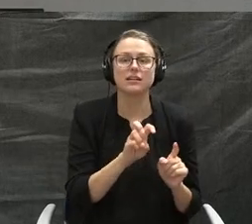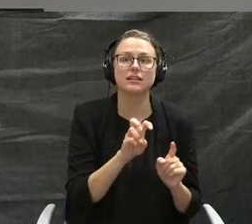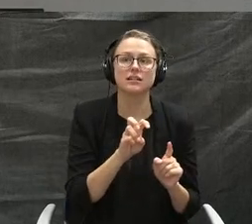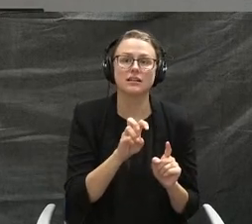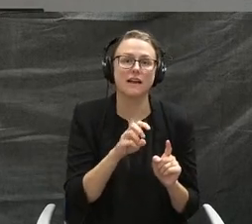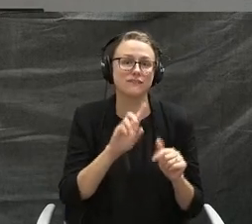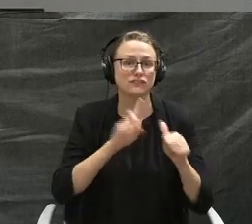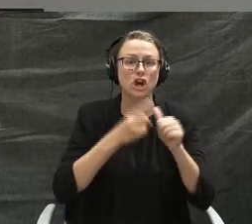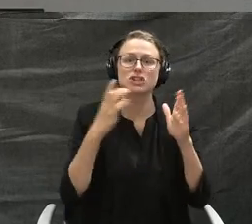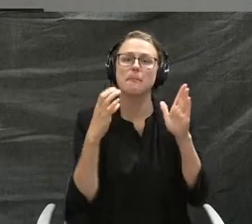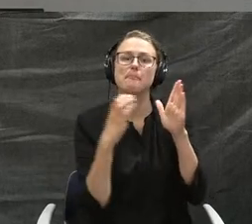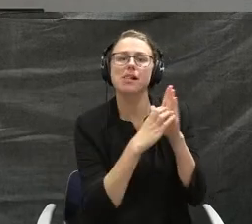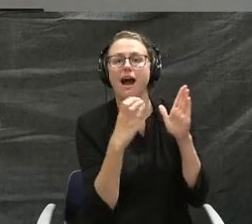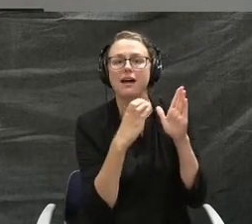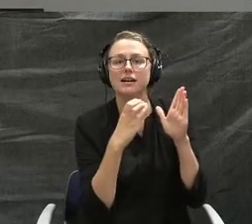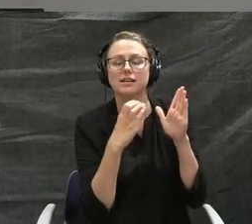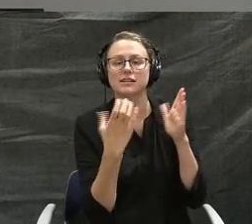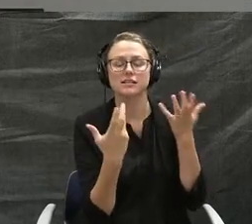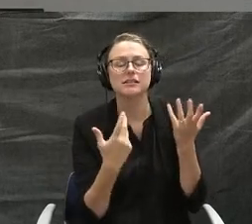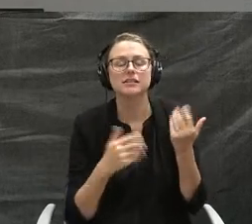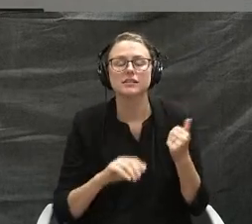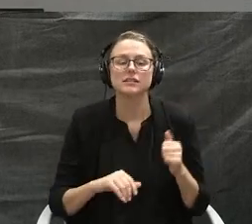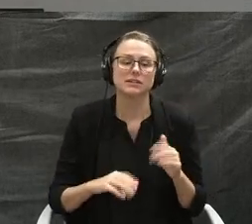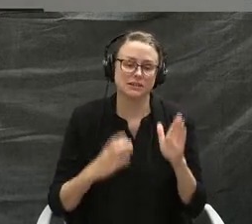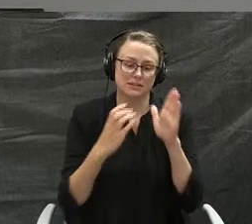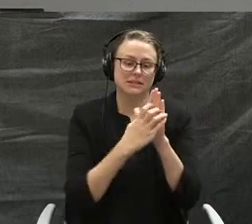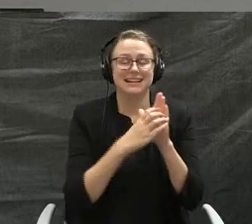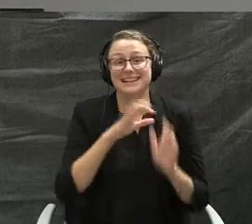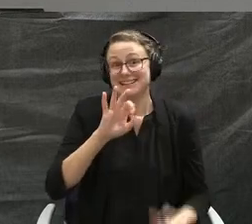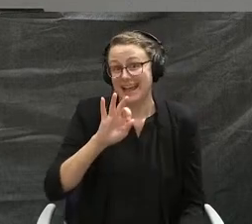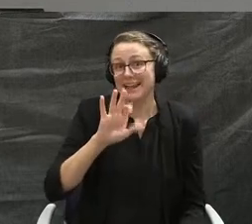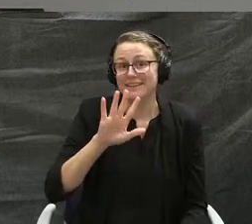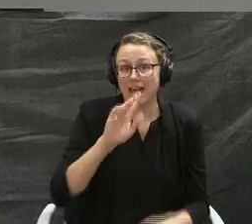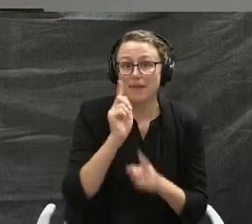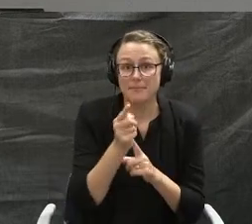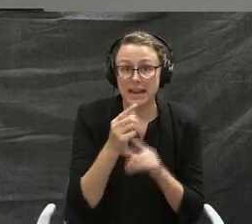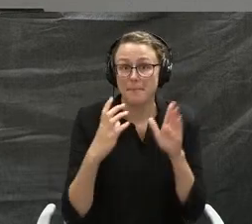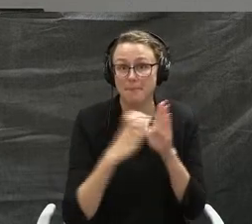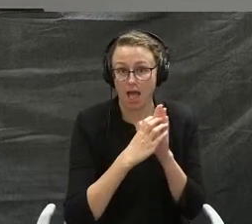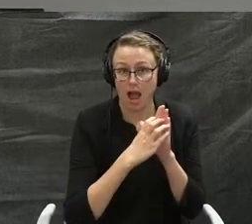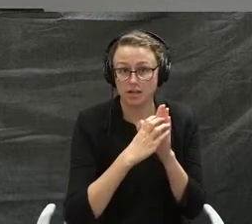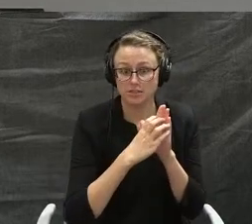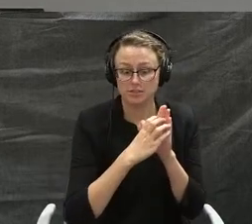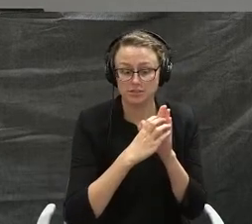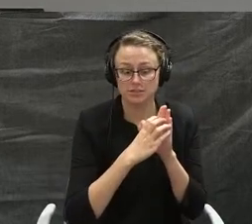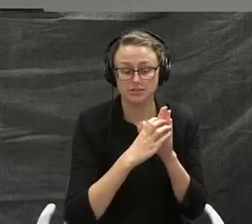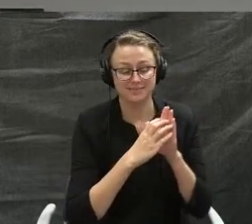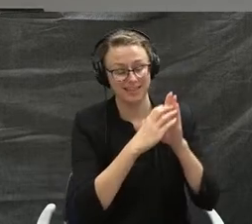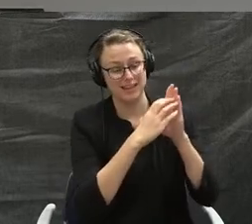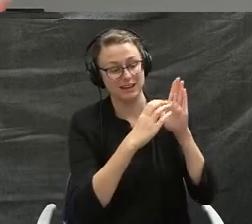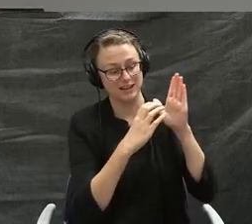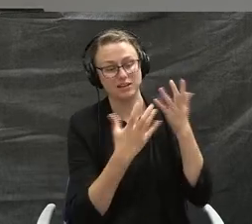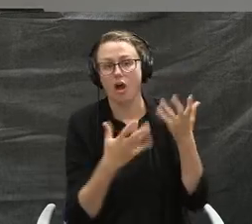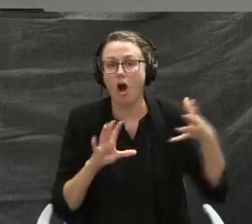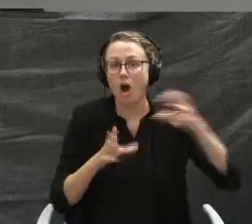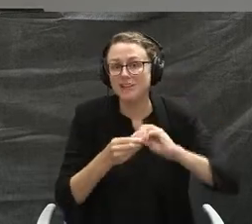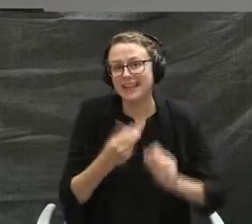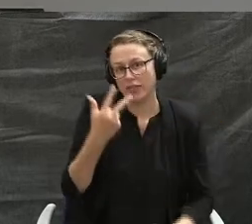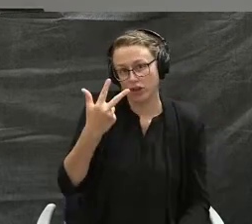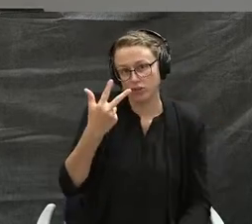first block of the day, which would be a 95 minute block and then there would be 3 blocks in a day. So essentially the